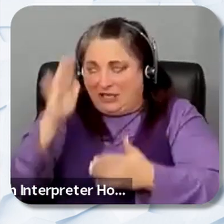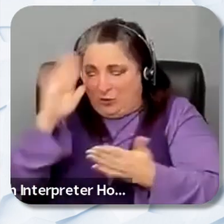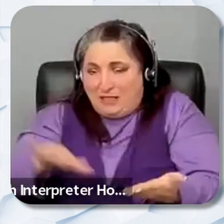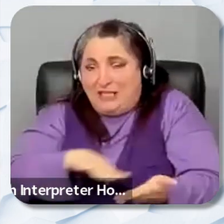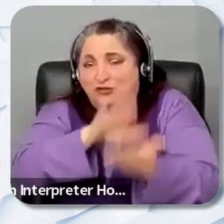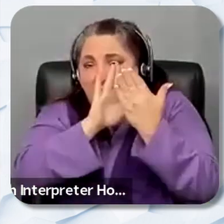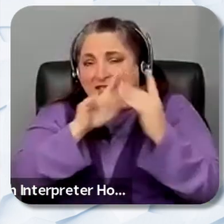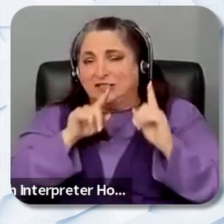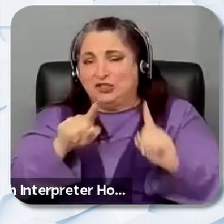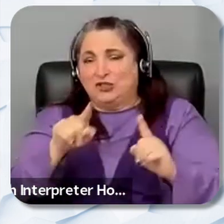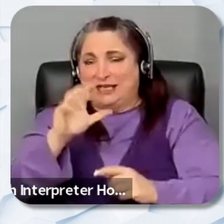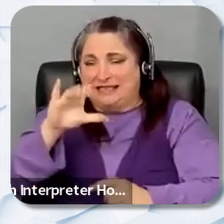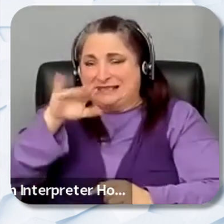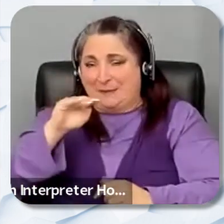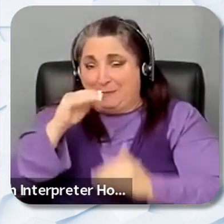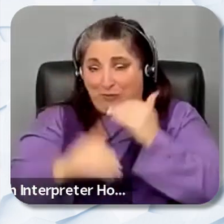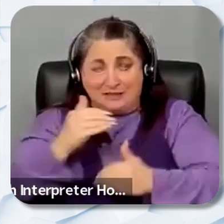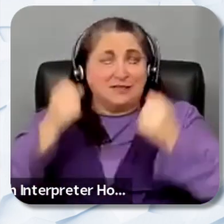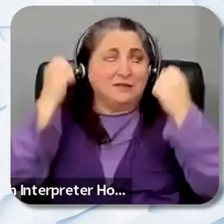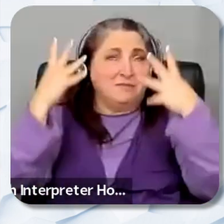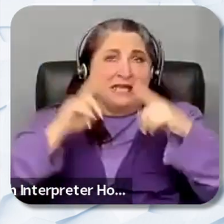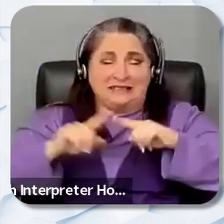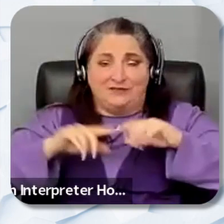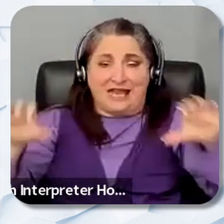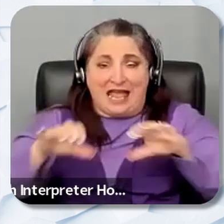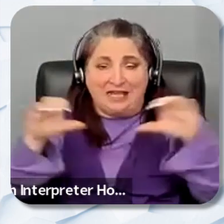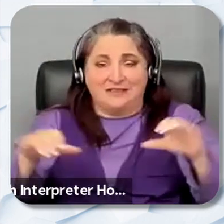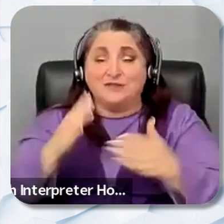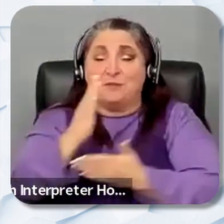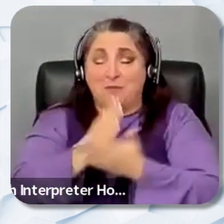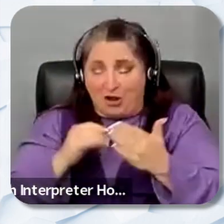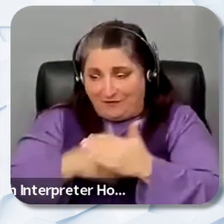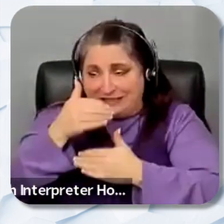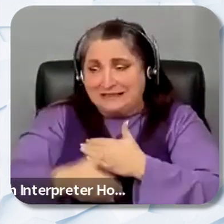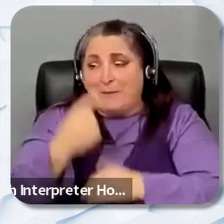CIM process. There are many different activities, part of CIM Step 1. So let's take a look at